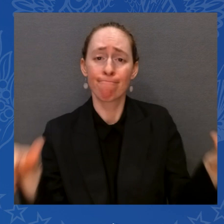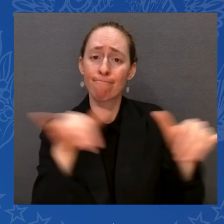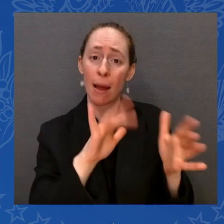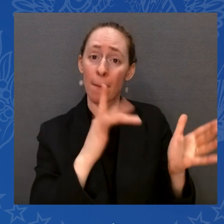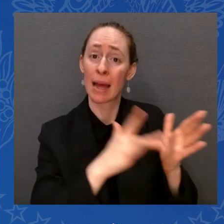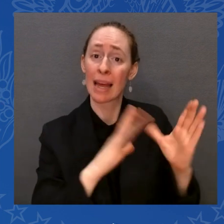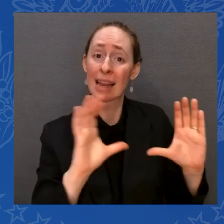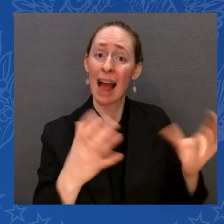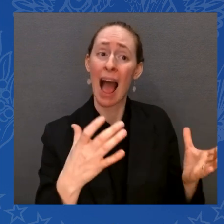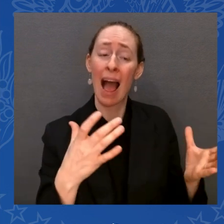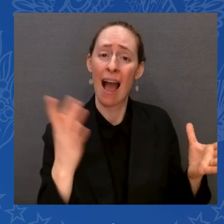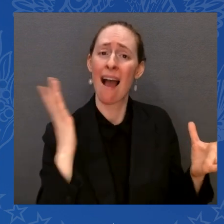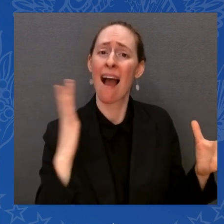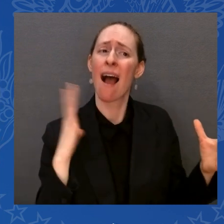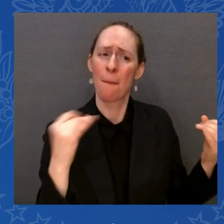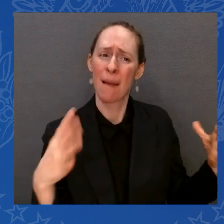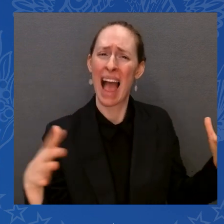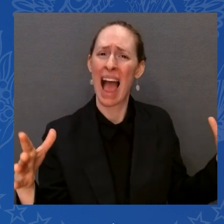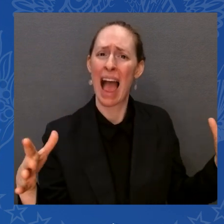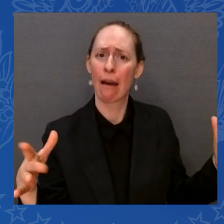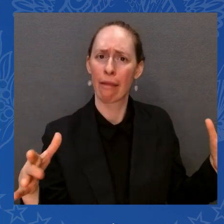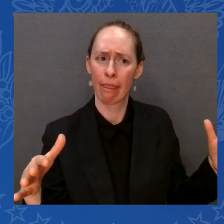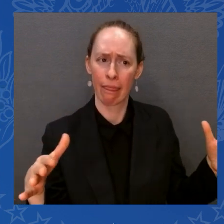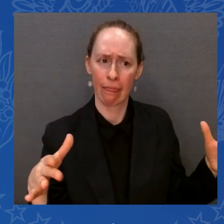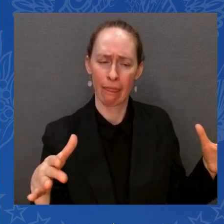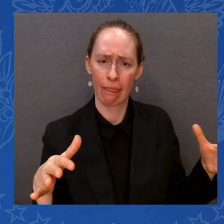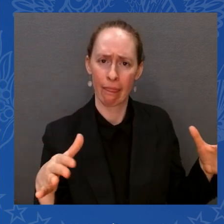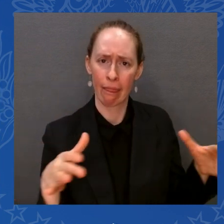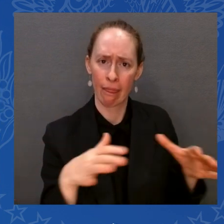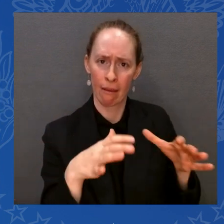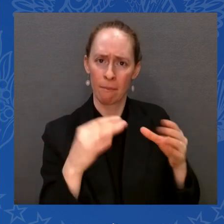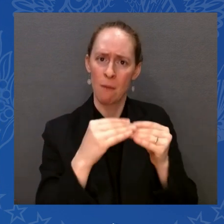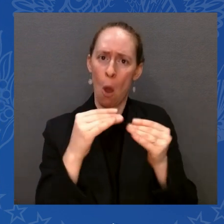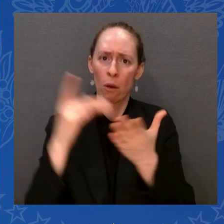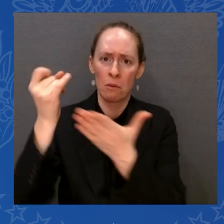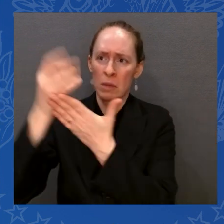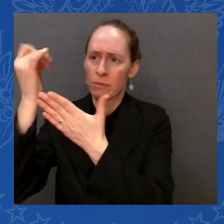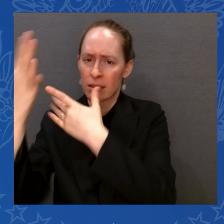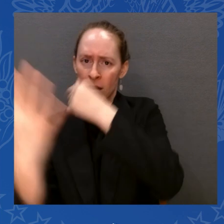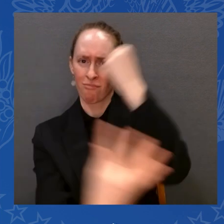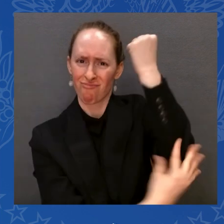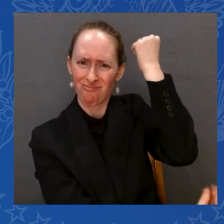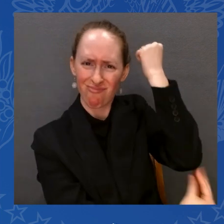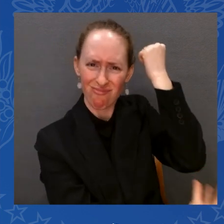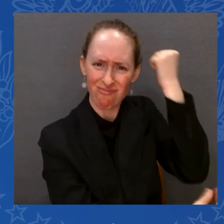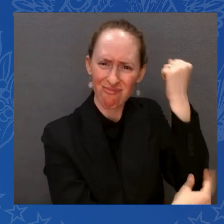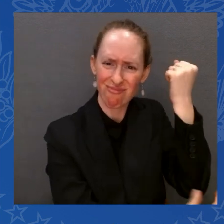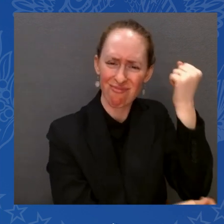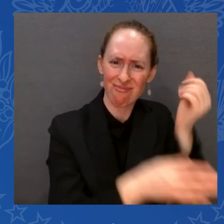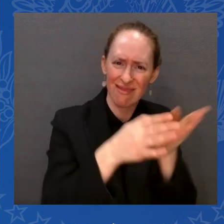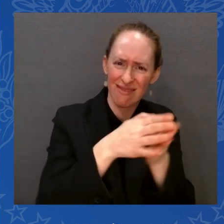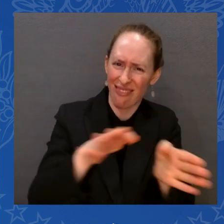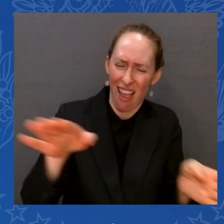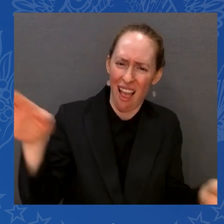It's been hollowed out. Good-paying manufacturing jobs moved overseas -- production -- because it was cheaper there.